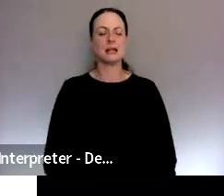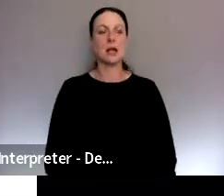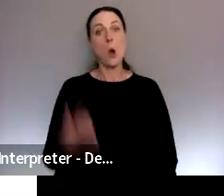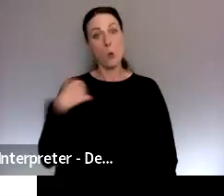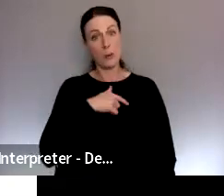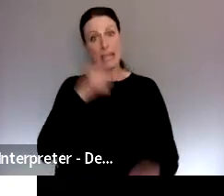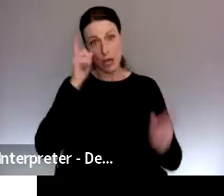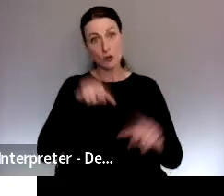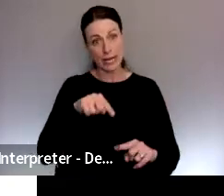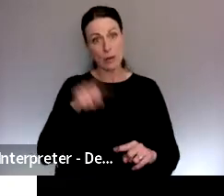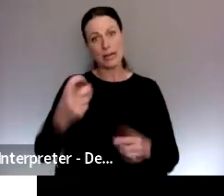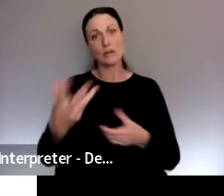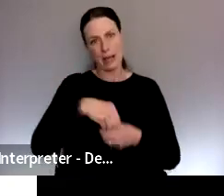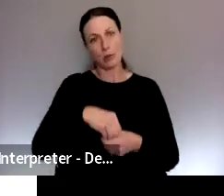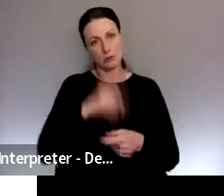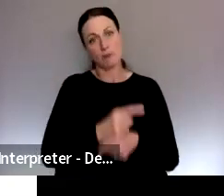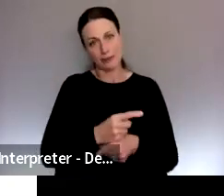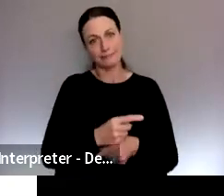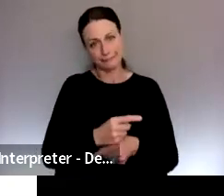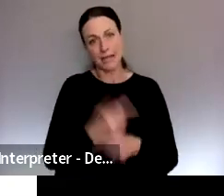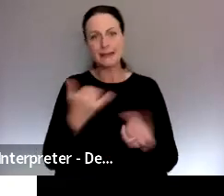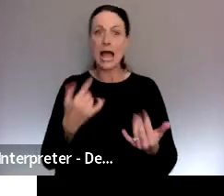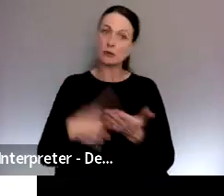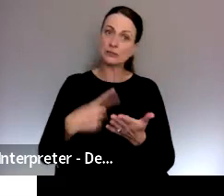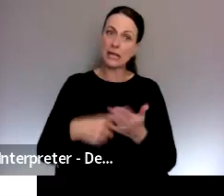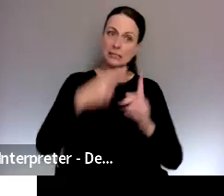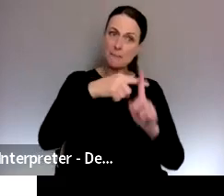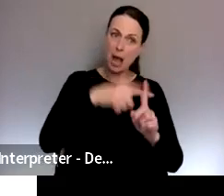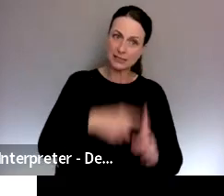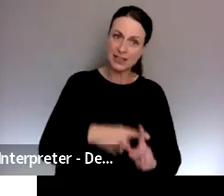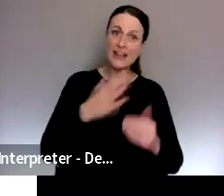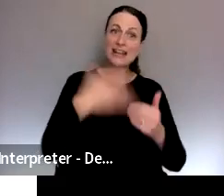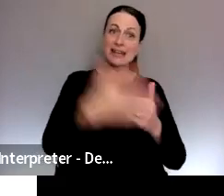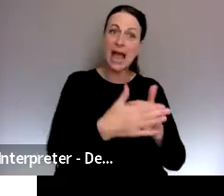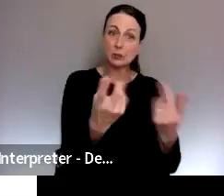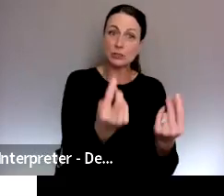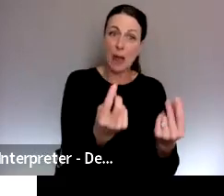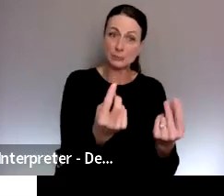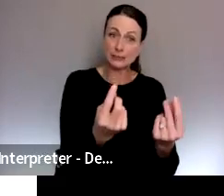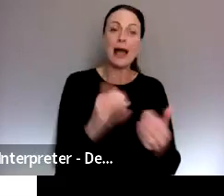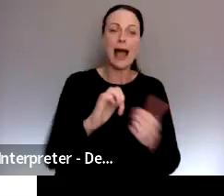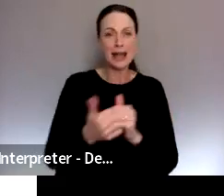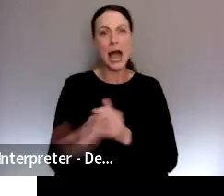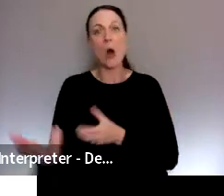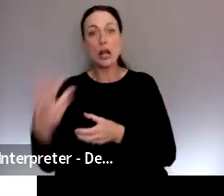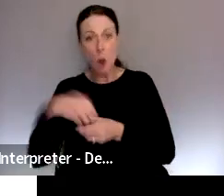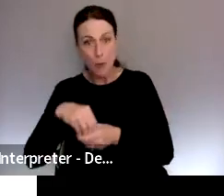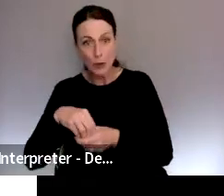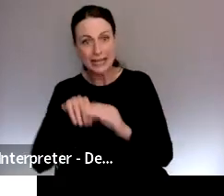We all agree that we need to be inclusive. Let's talk about positive next steps and how you can take incorporating accessibility